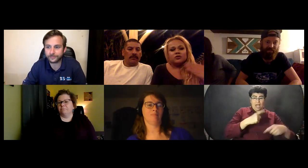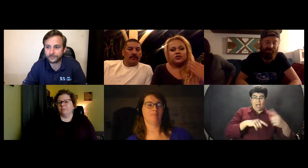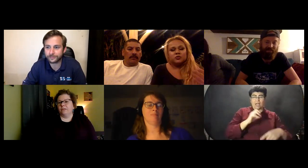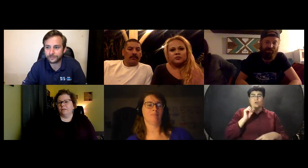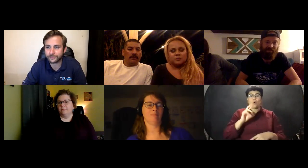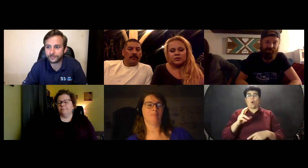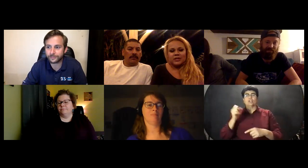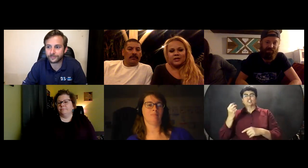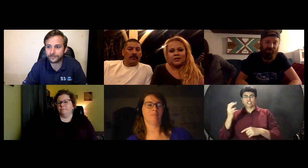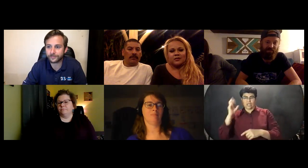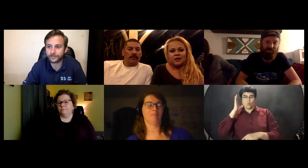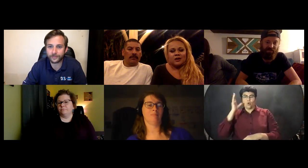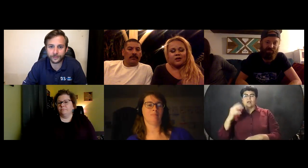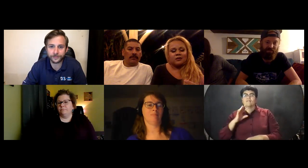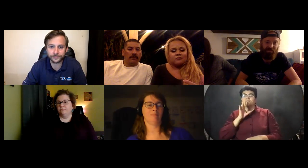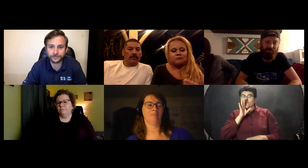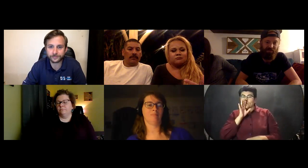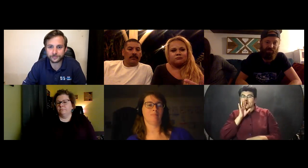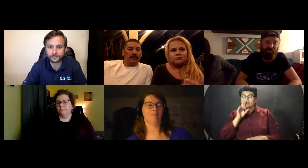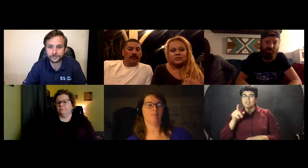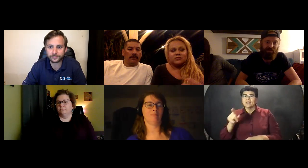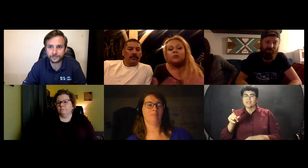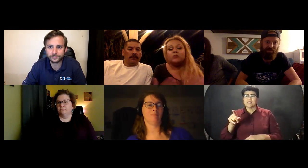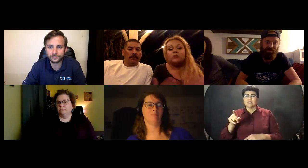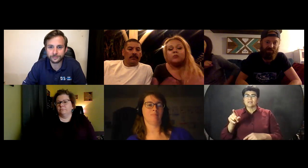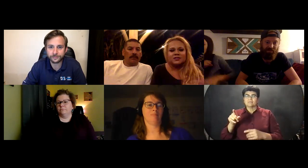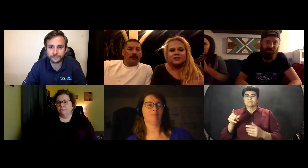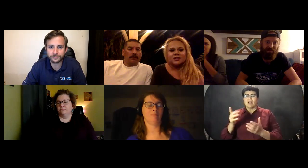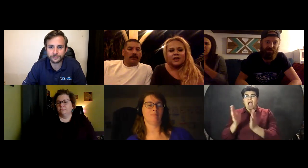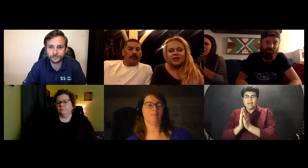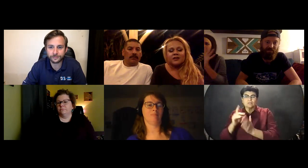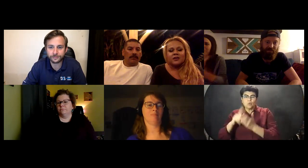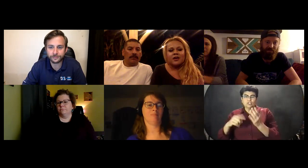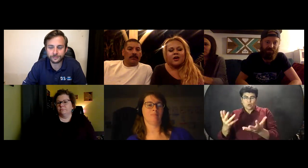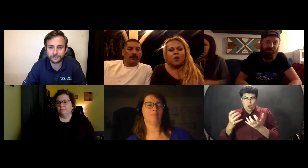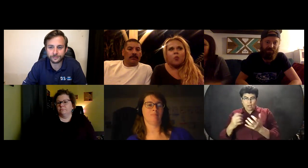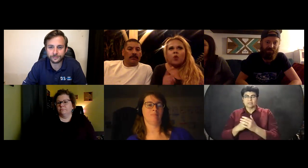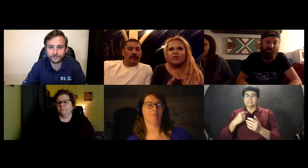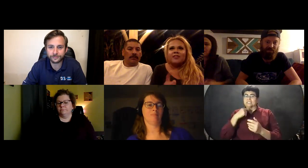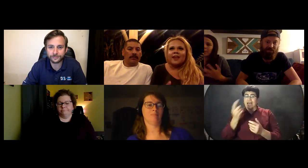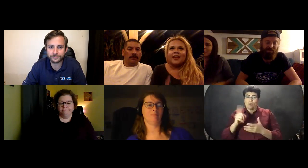she will verbally um